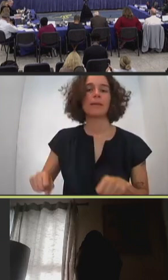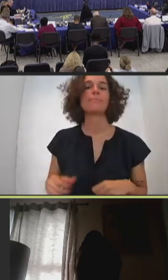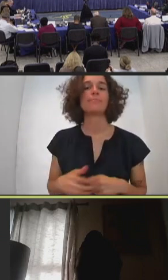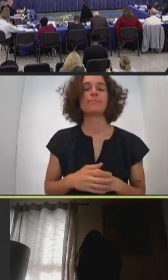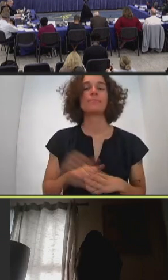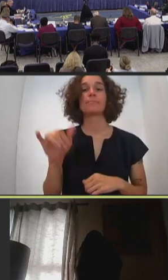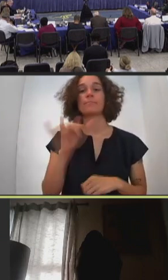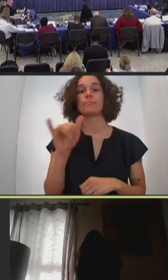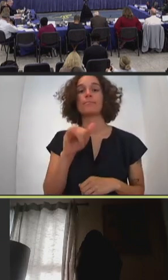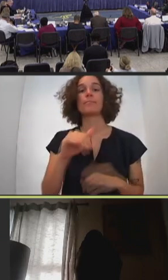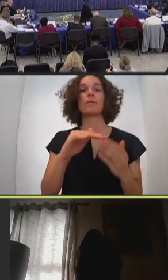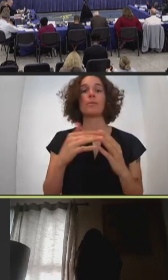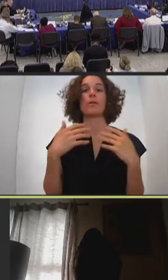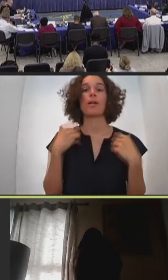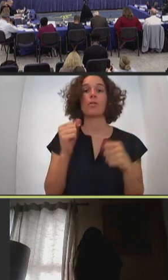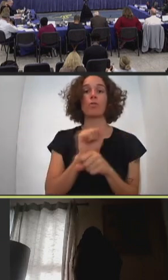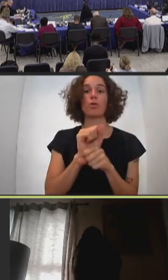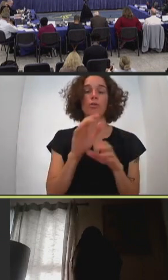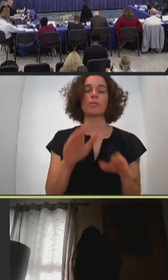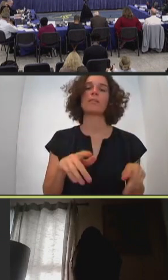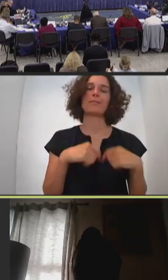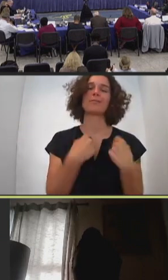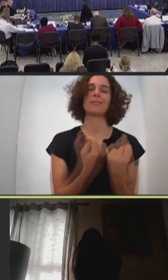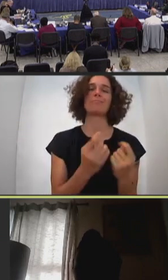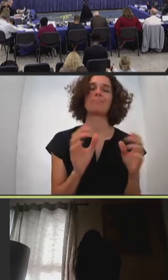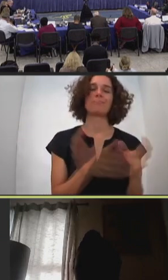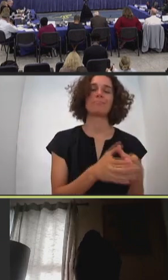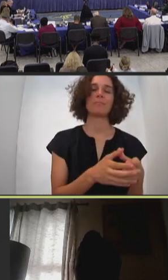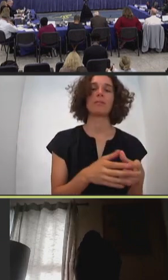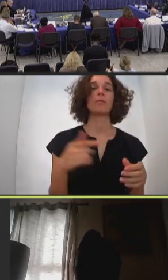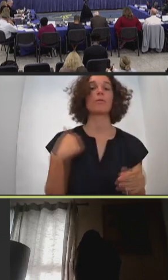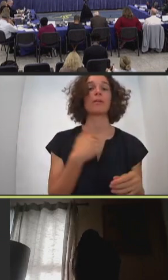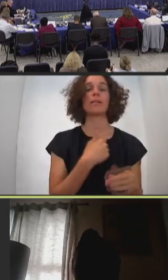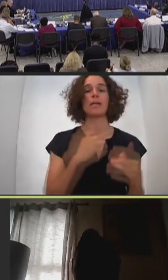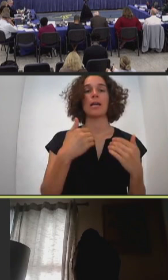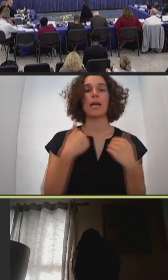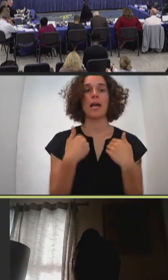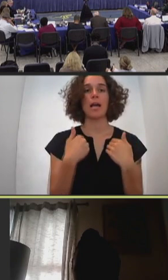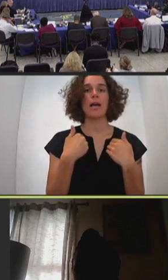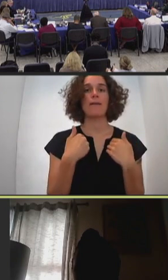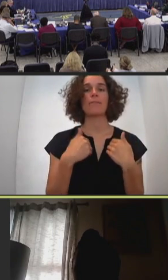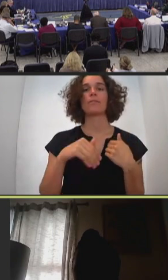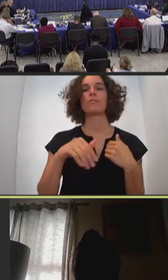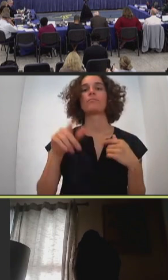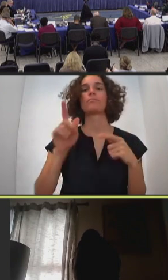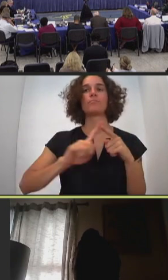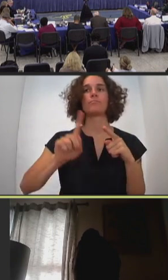workers, the team of community health workers that we have, also coordinates logistics for follow up